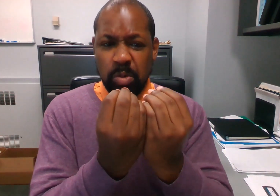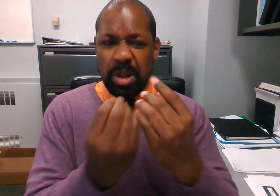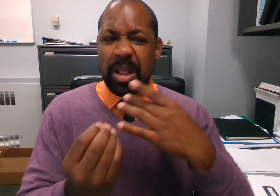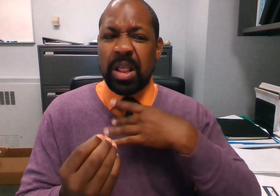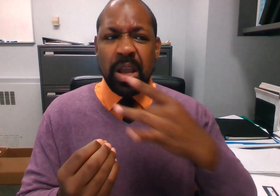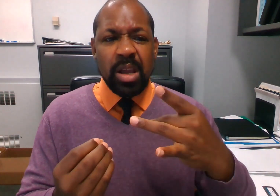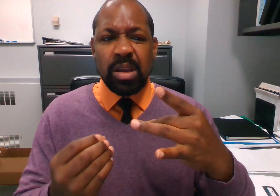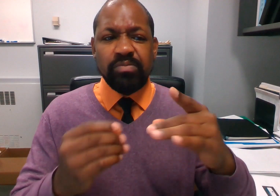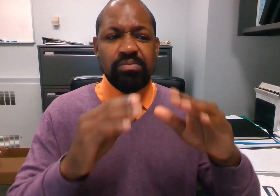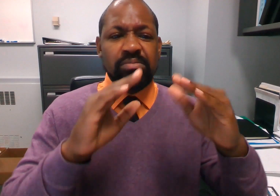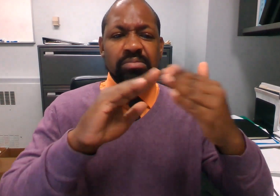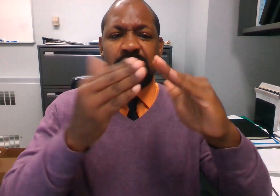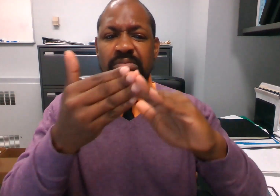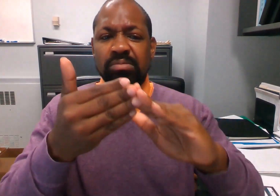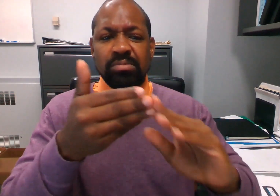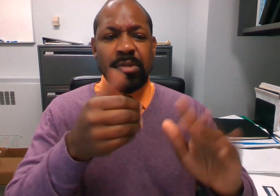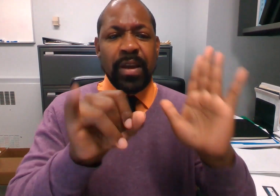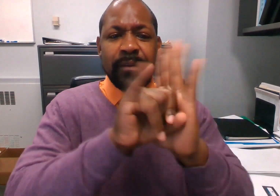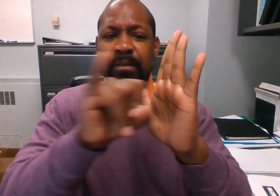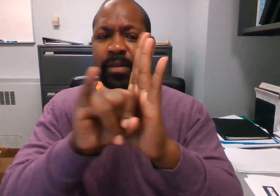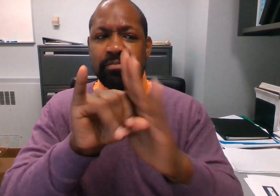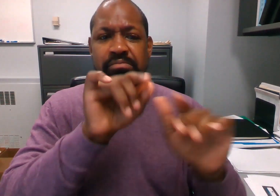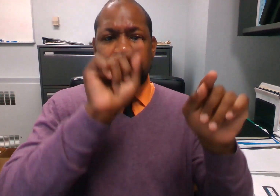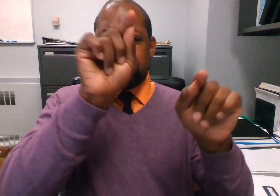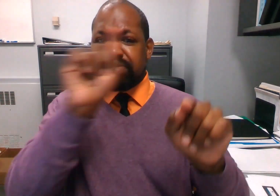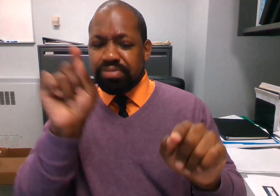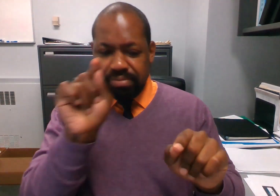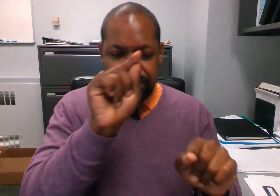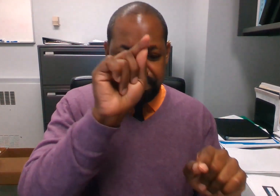these were all local deaf organizations and so you could pick